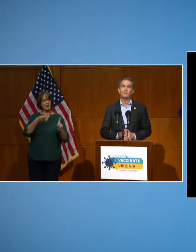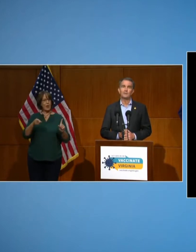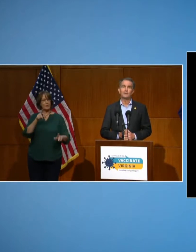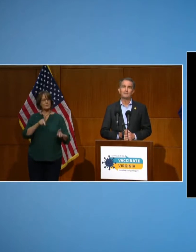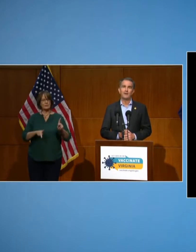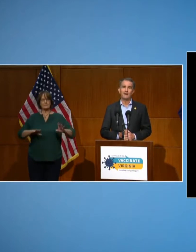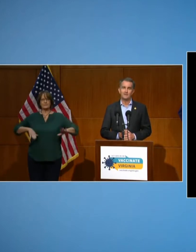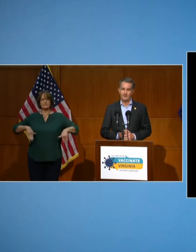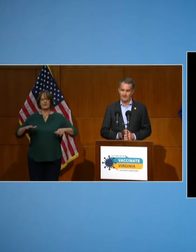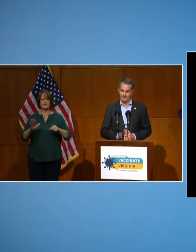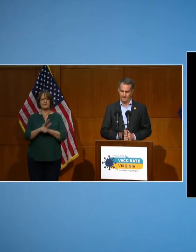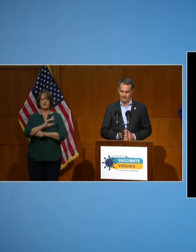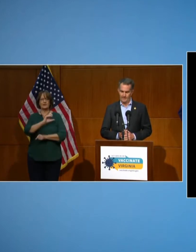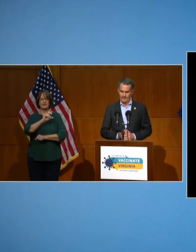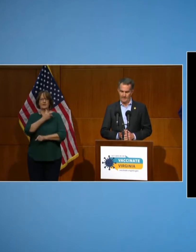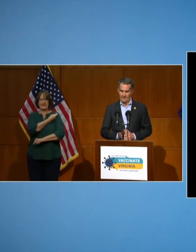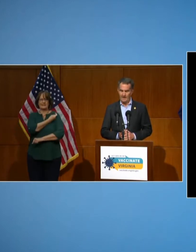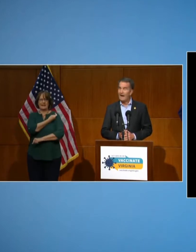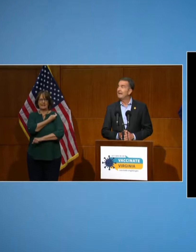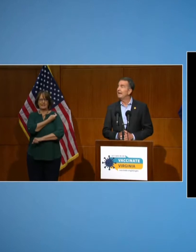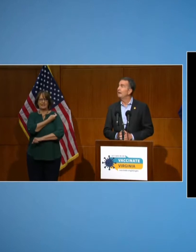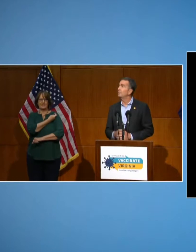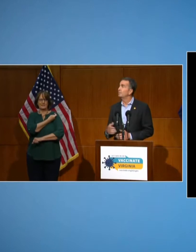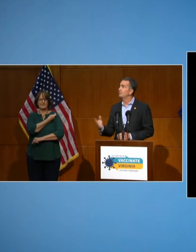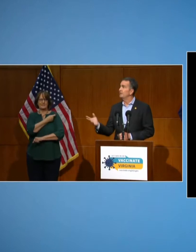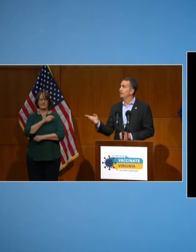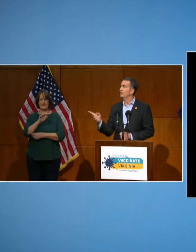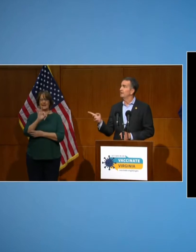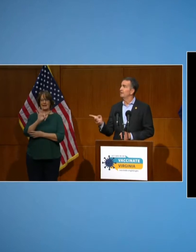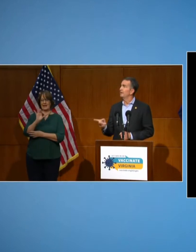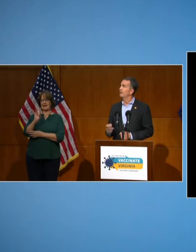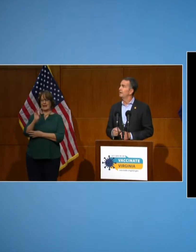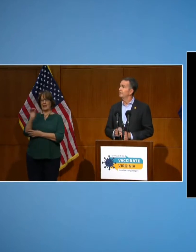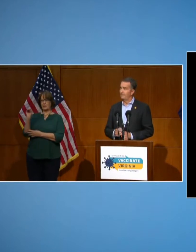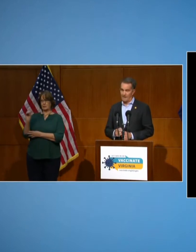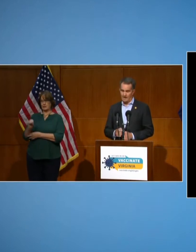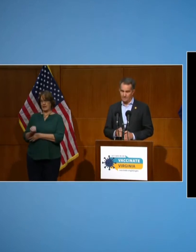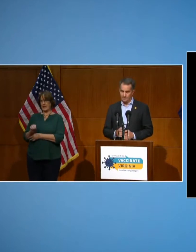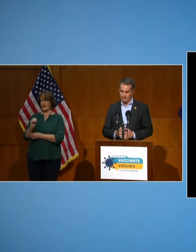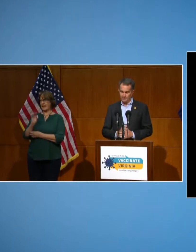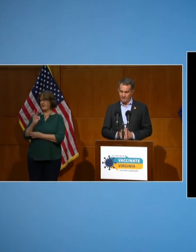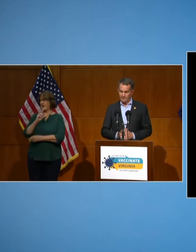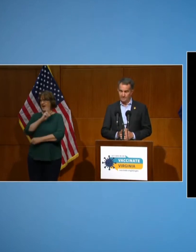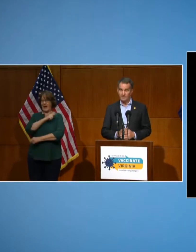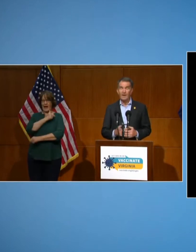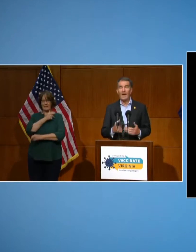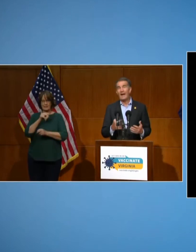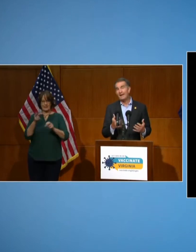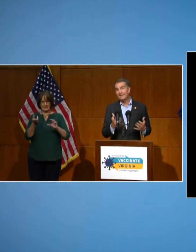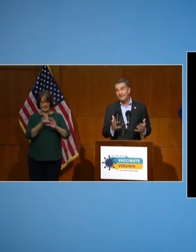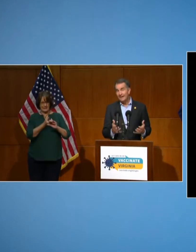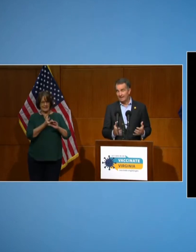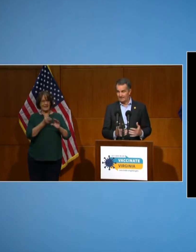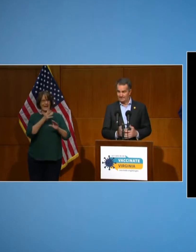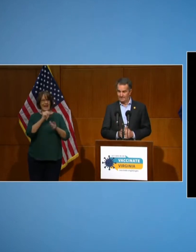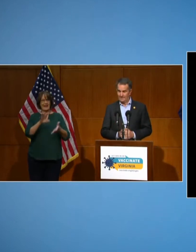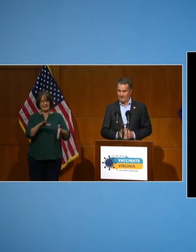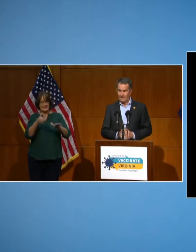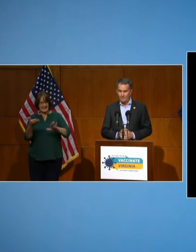who were not fully vaccinated, 98% of hospitalizations and deaths have